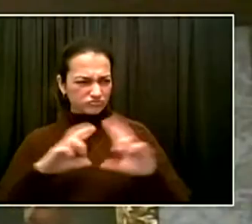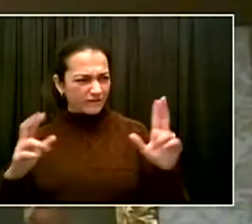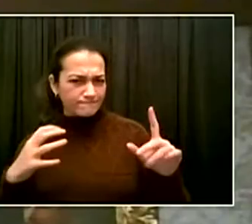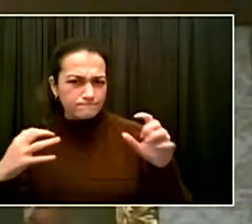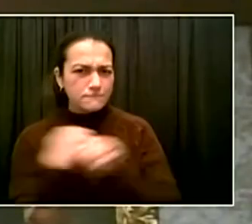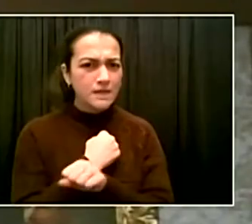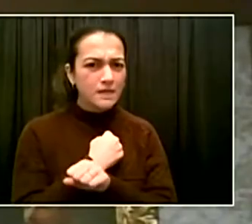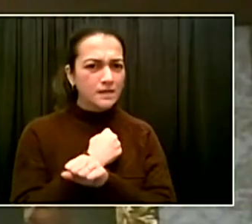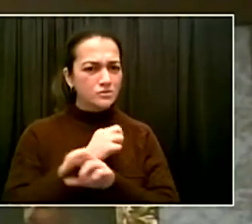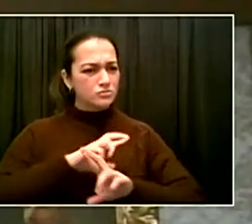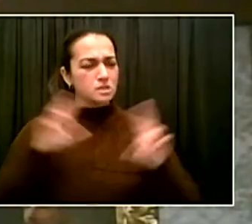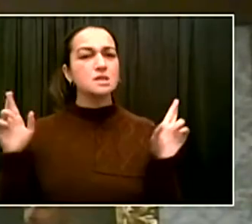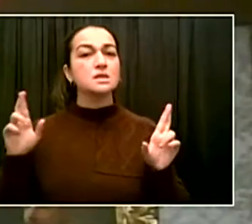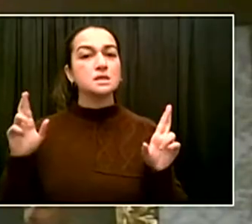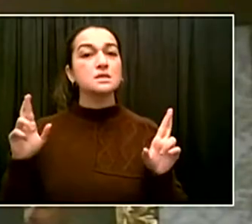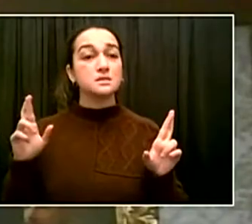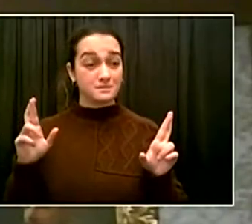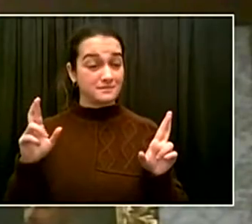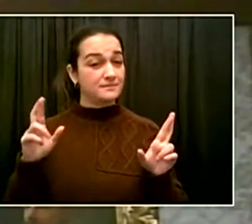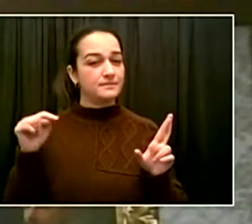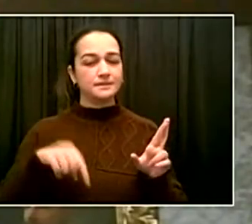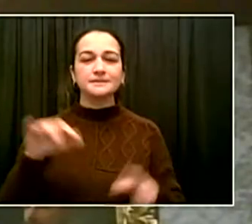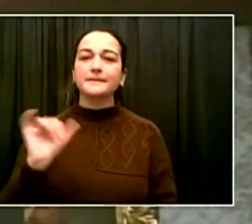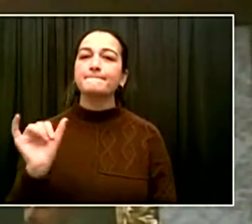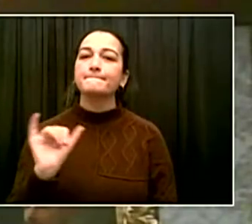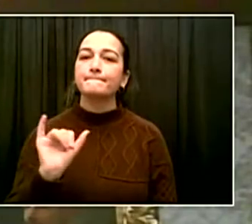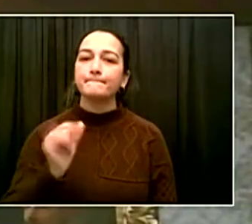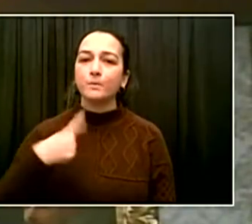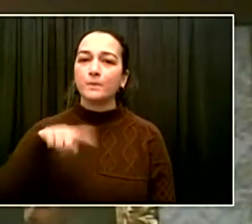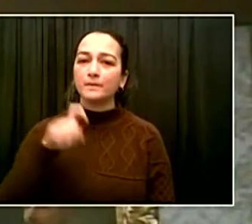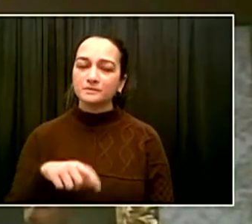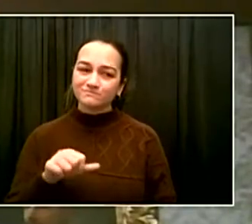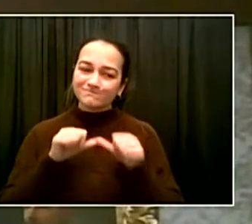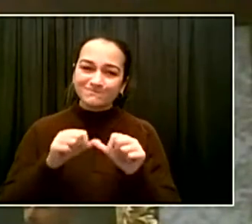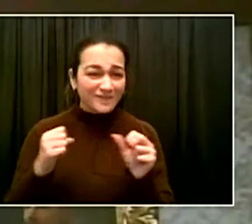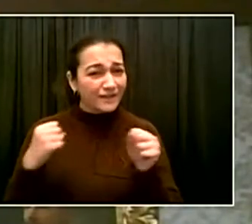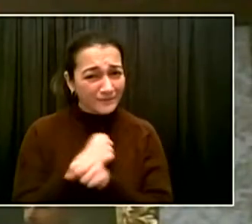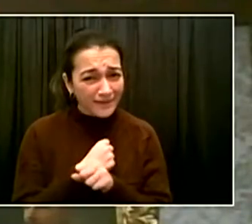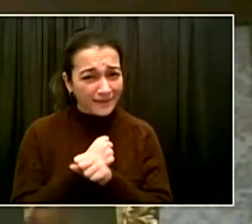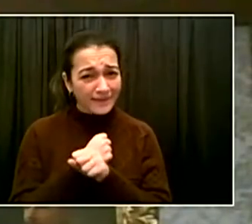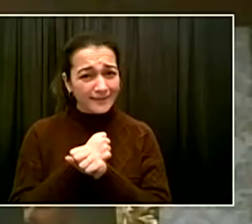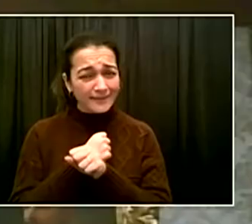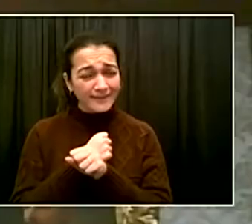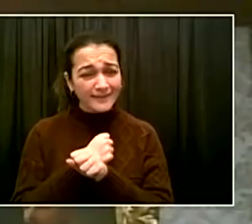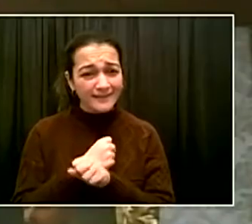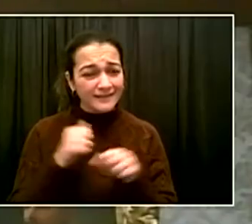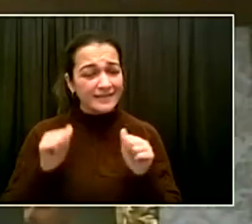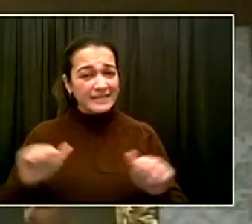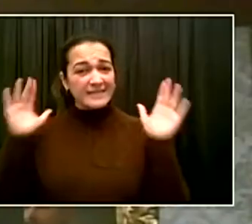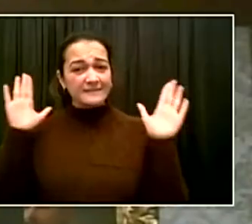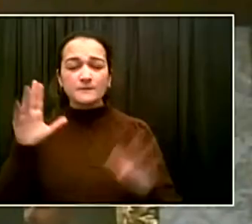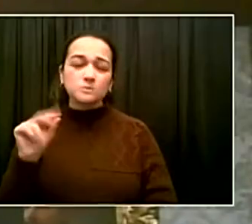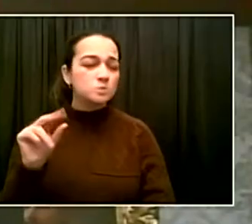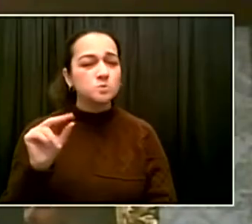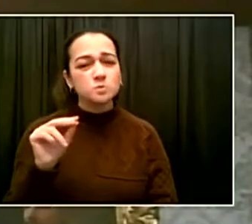CRISIS HEAD-ON. WE KNOW ONE THING ABOUT NEW YORKERS. THEY DON'T AVOID CRISIS. THEY CONQUER IT. AGN AND AGAIN, THROUGHOUT